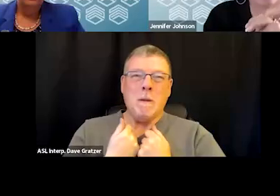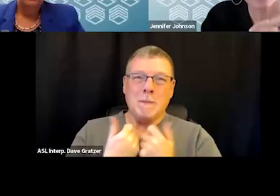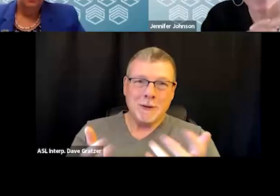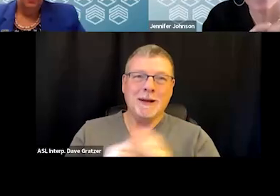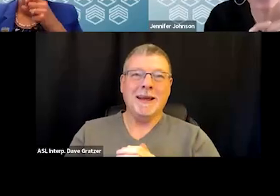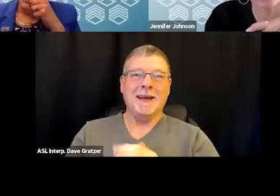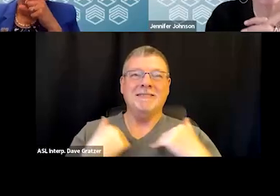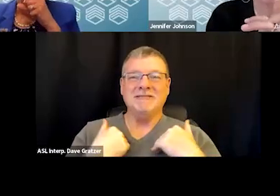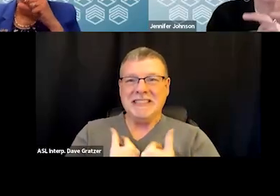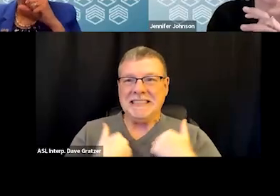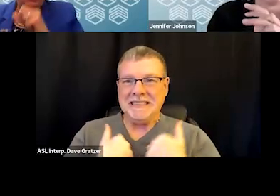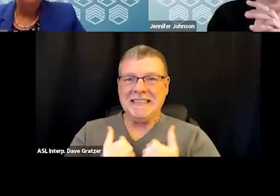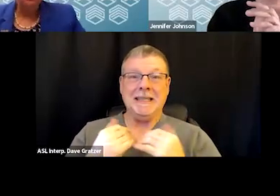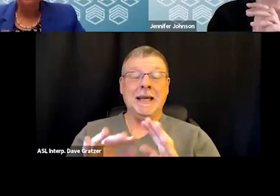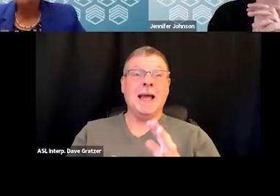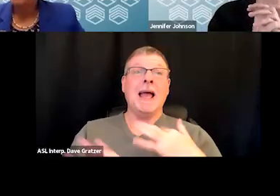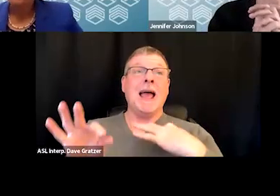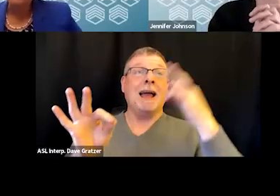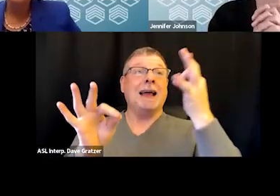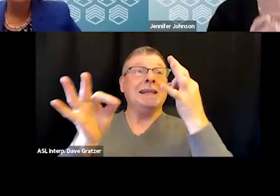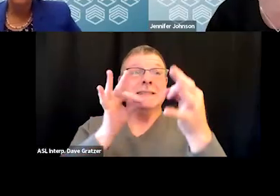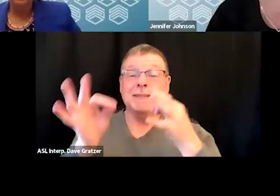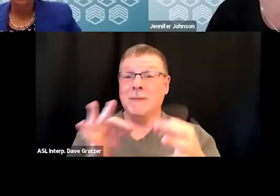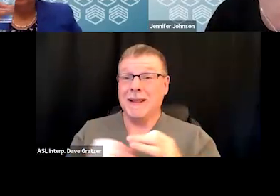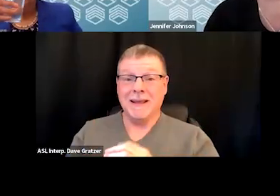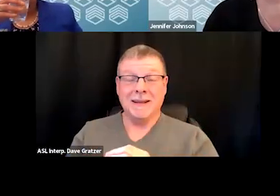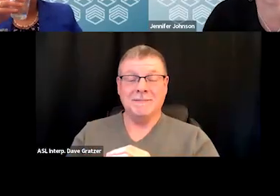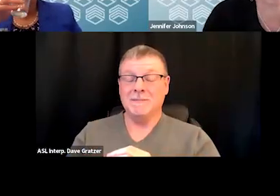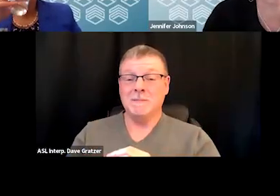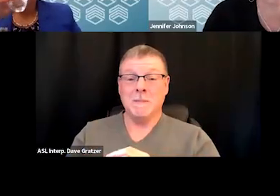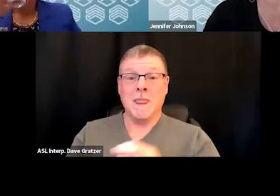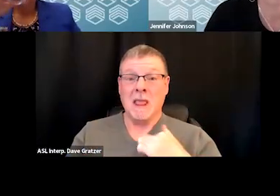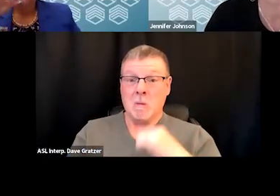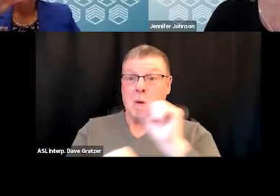I say it here to say that if we are working in a court system,